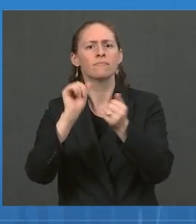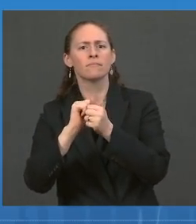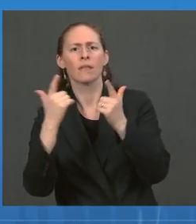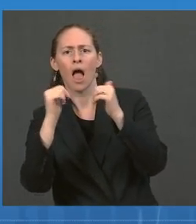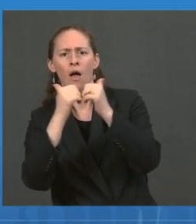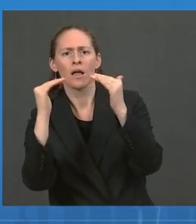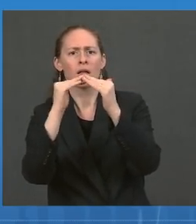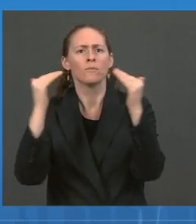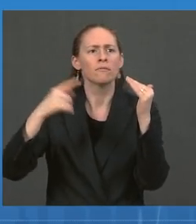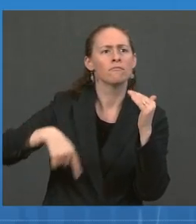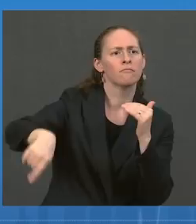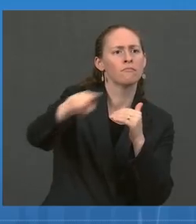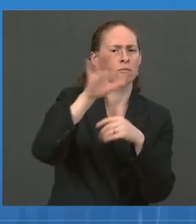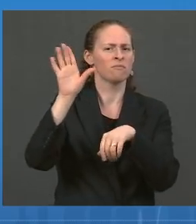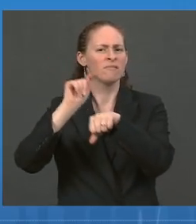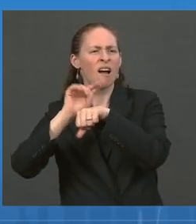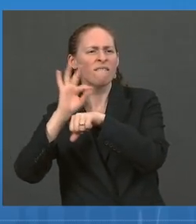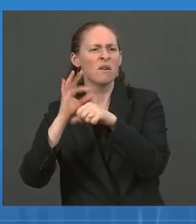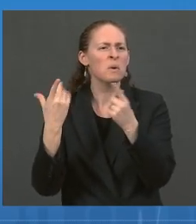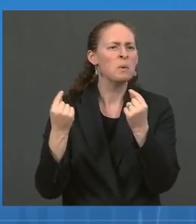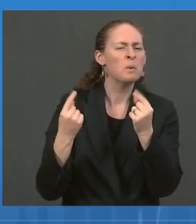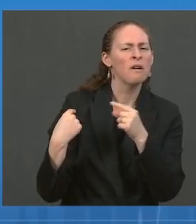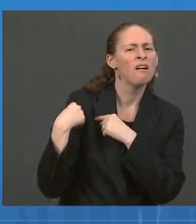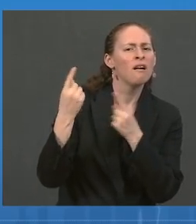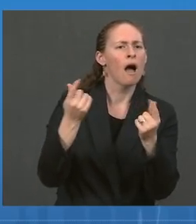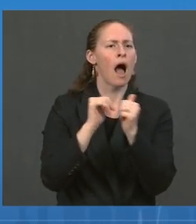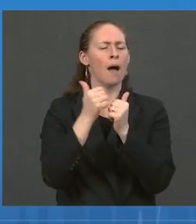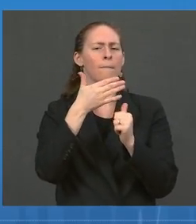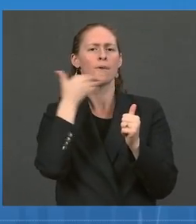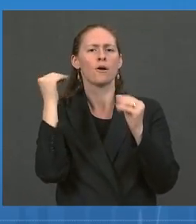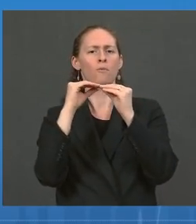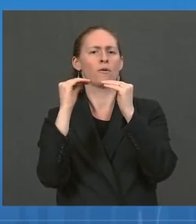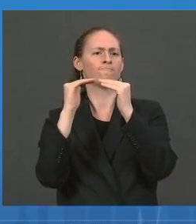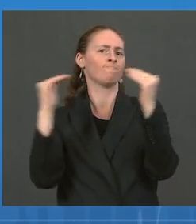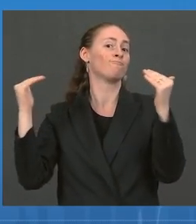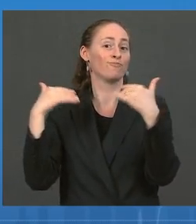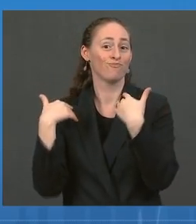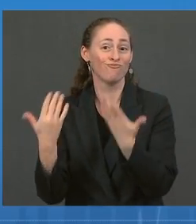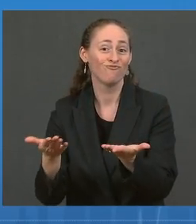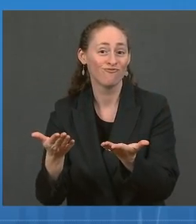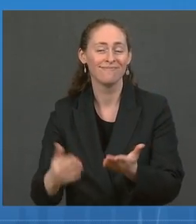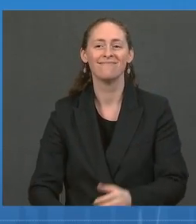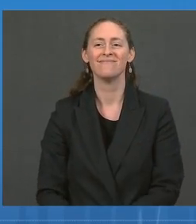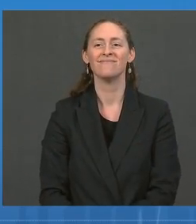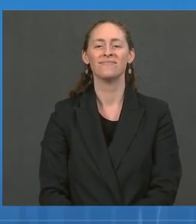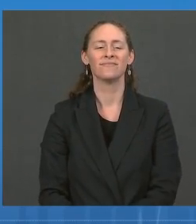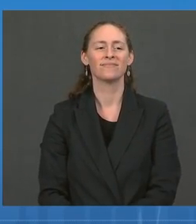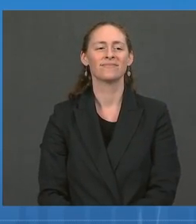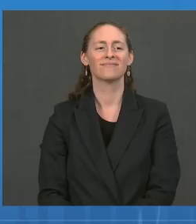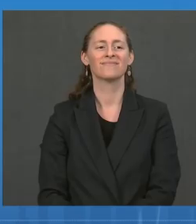to advance equity in more detail. Dr. Nunez-Smith. Dr. Nunez-Smith: Thanks so much, Jeff.